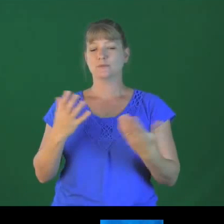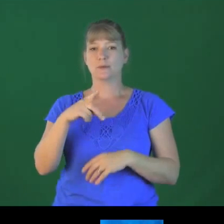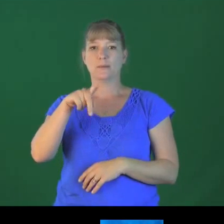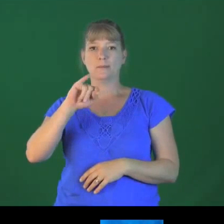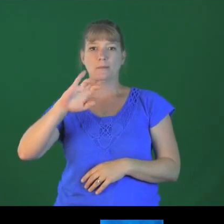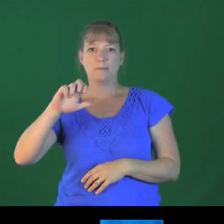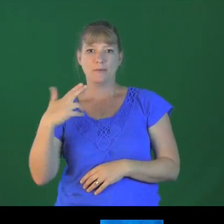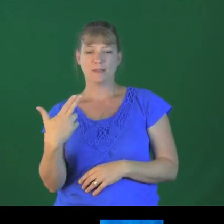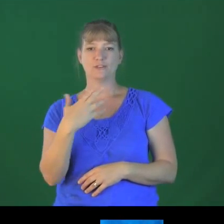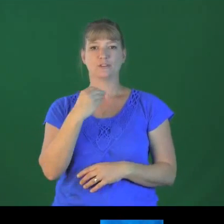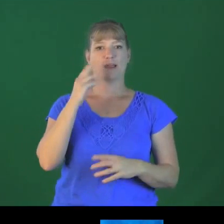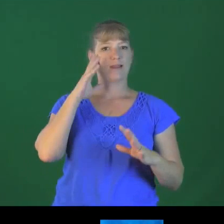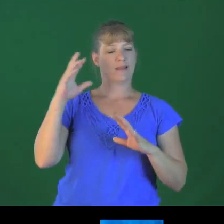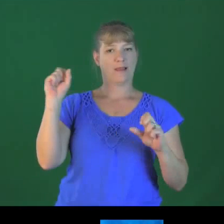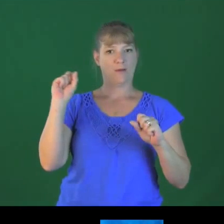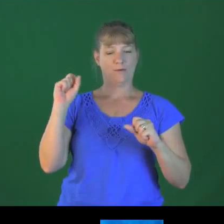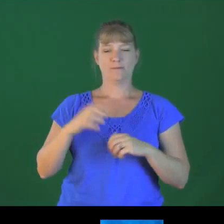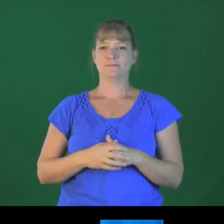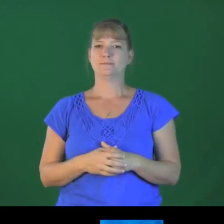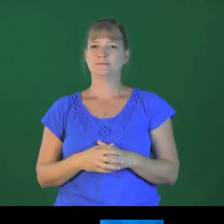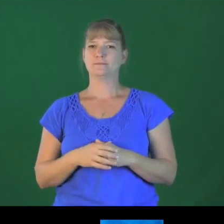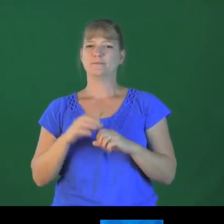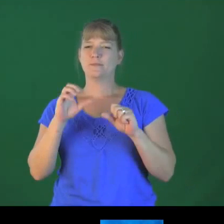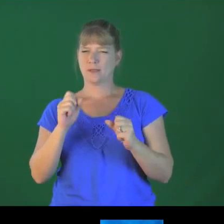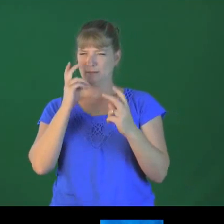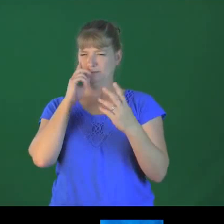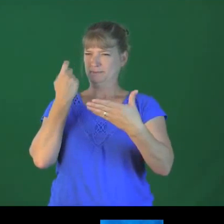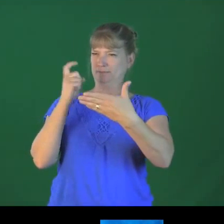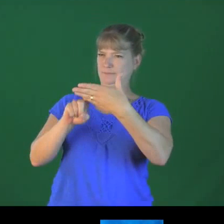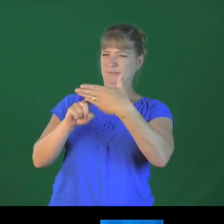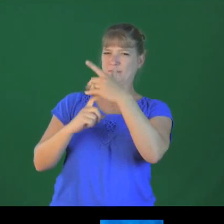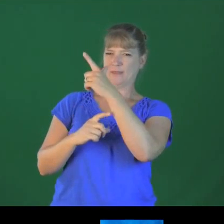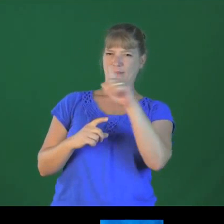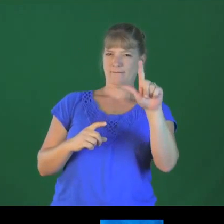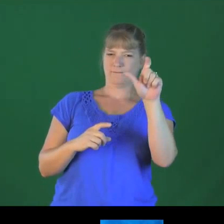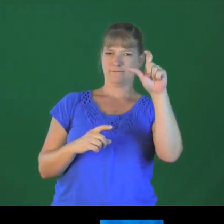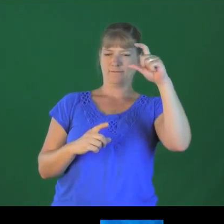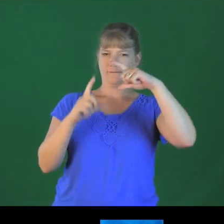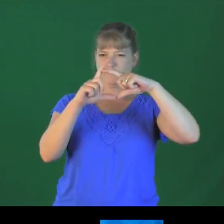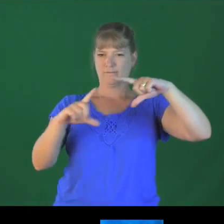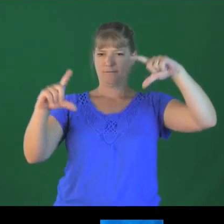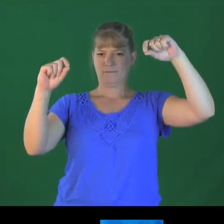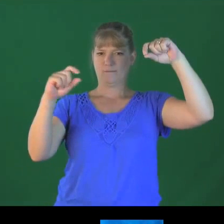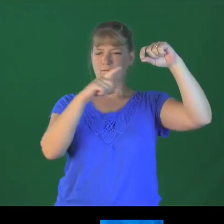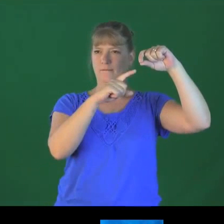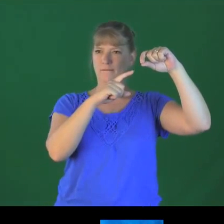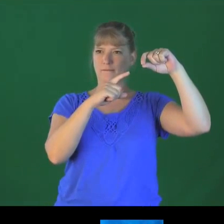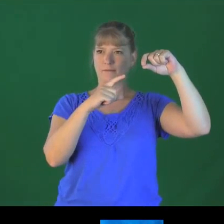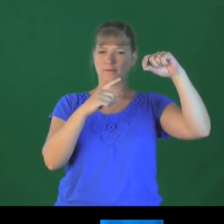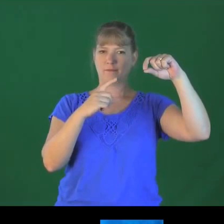and according to how loud they are. So you can see on the left-hand side, the sounds have voice behind them,